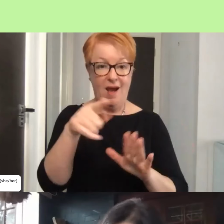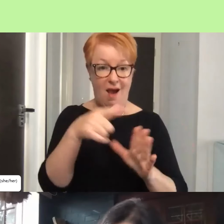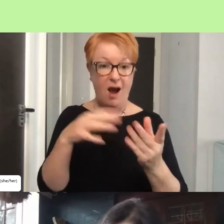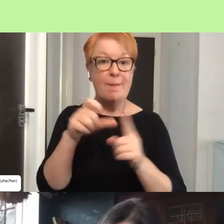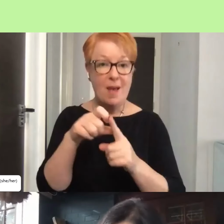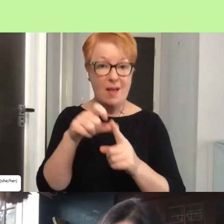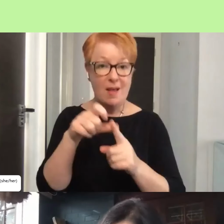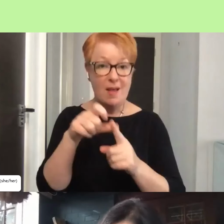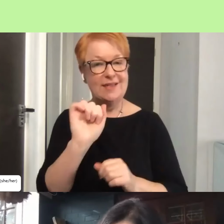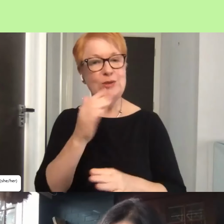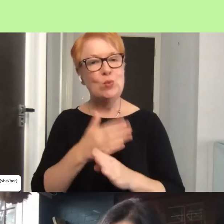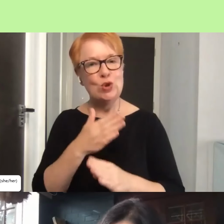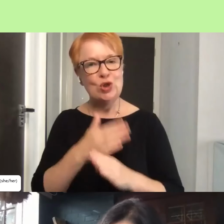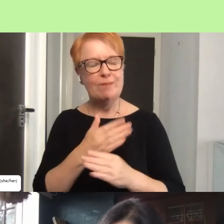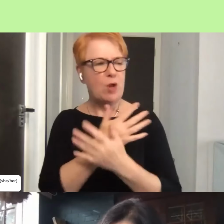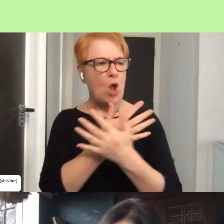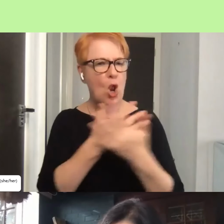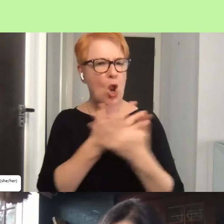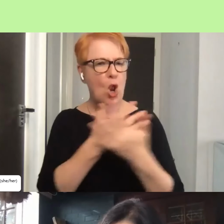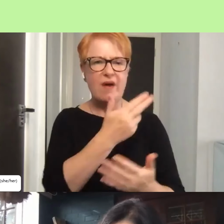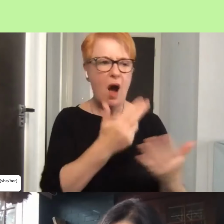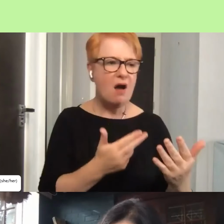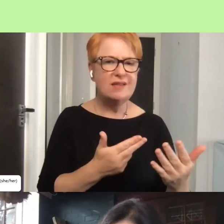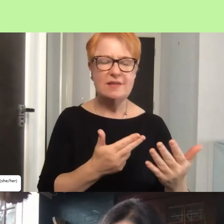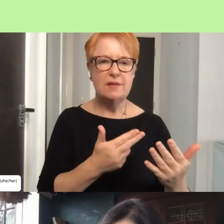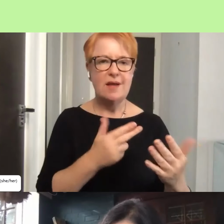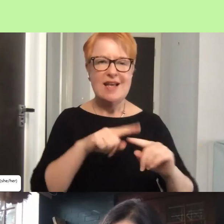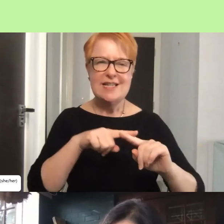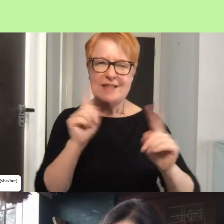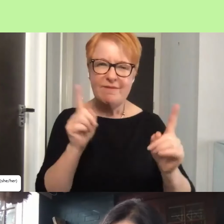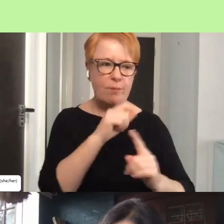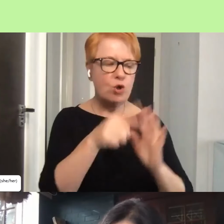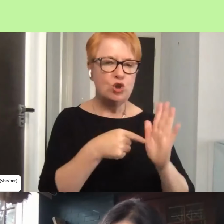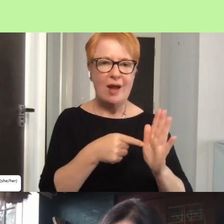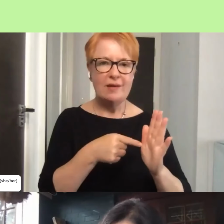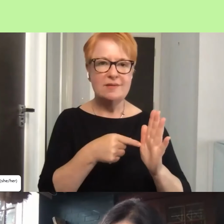And in that field, there was no funding whatsoever for those projects. And they weren't always taken seriously.